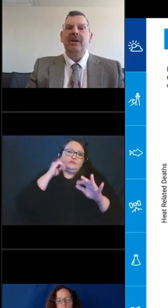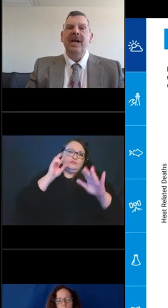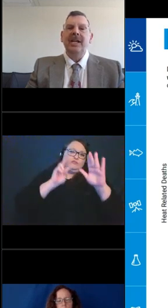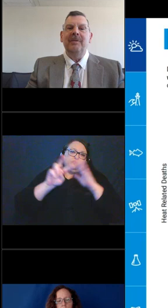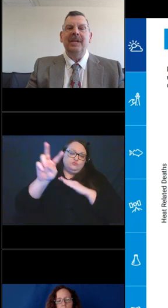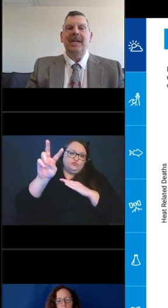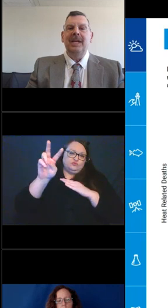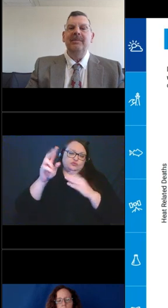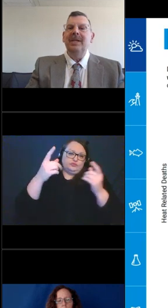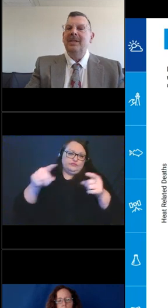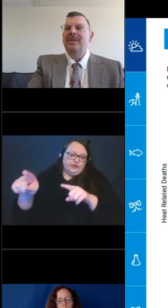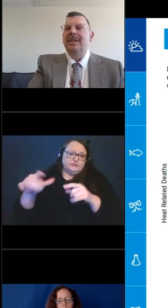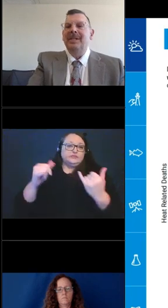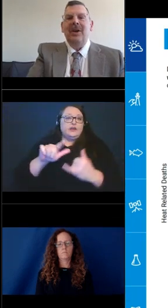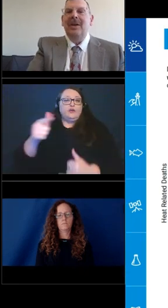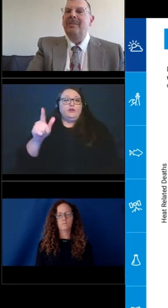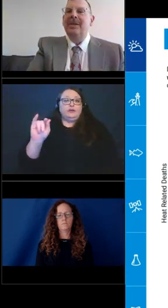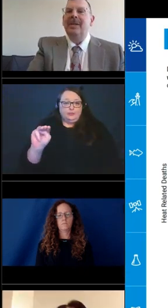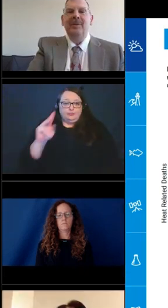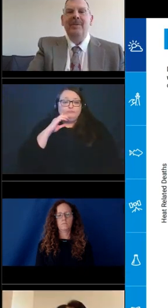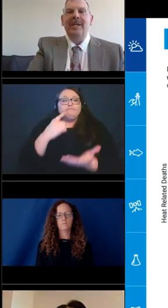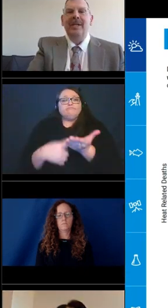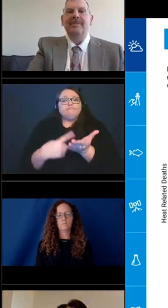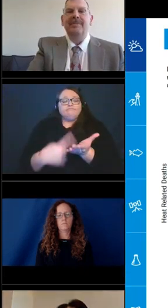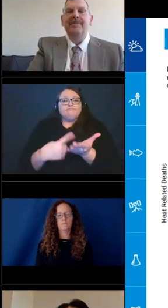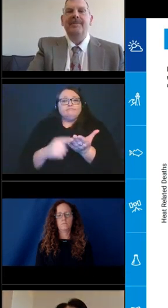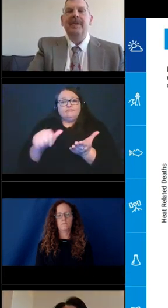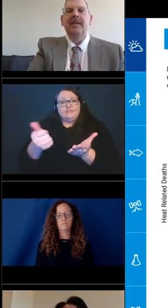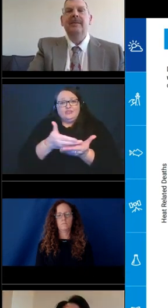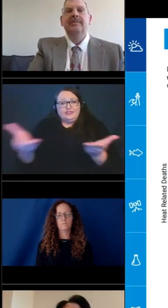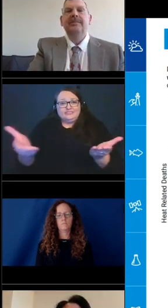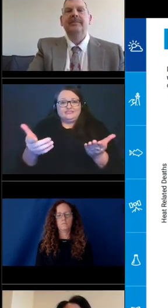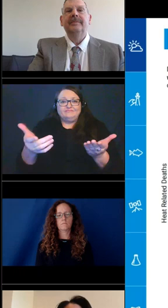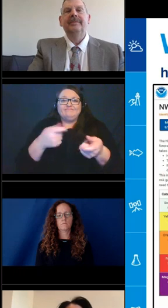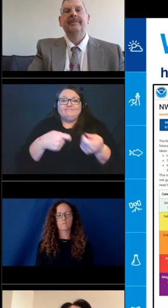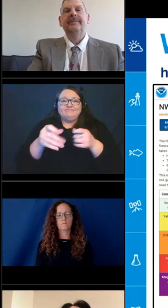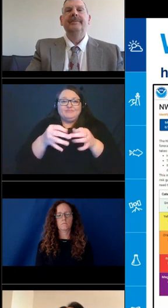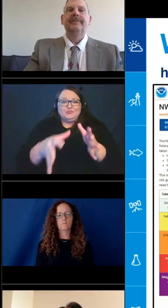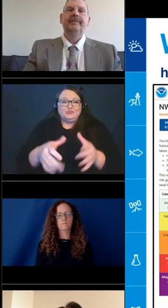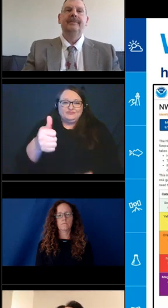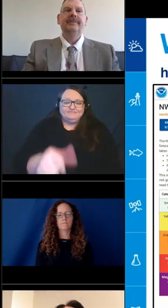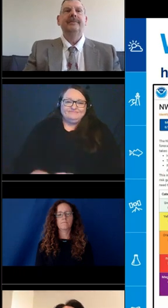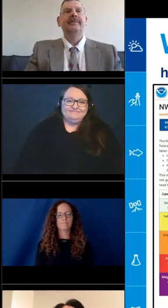So, now I'll hand it over to Kim who is going to talk about a few other things. Thanks, Mike. So the Weather